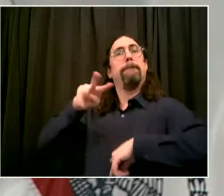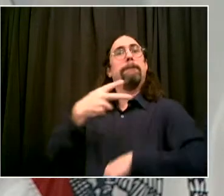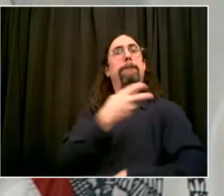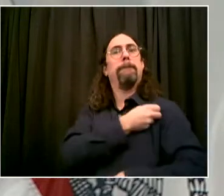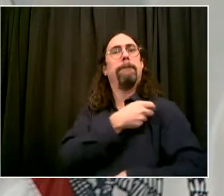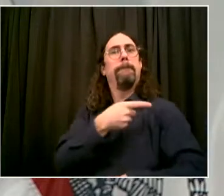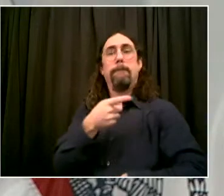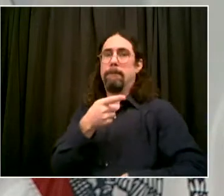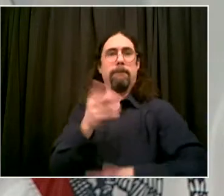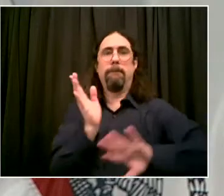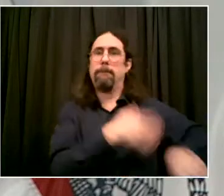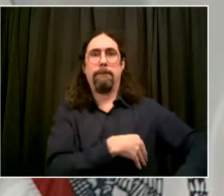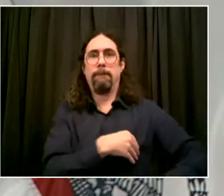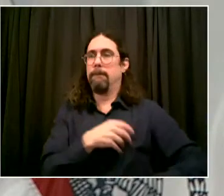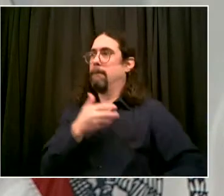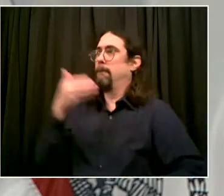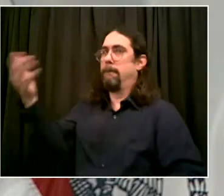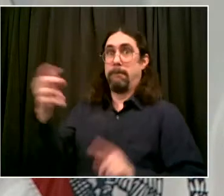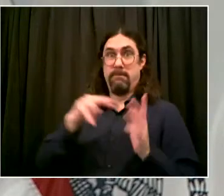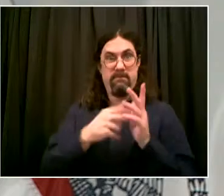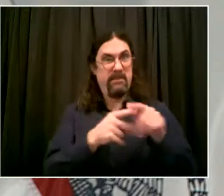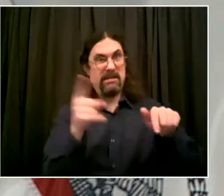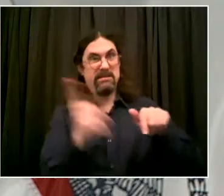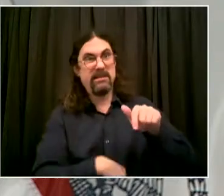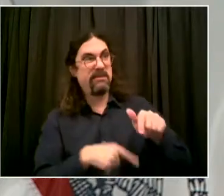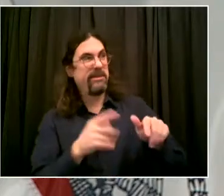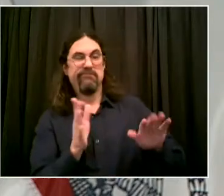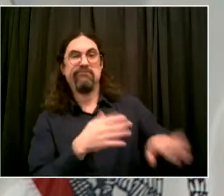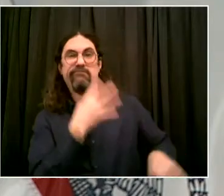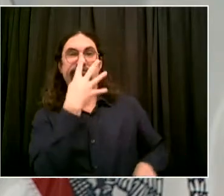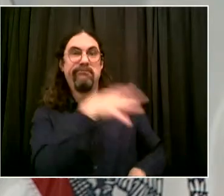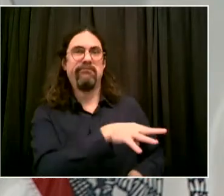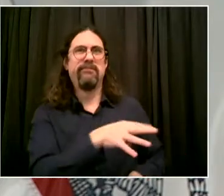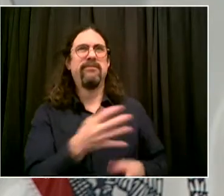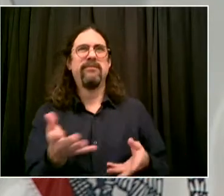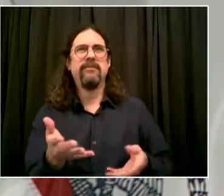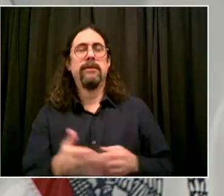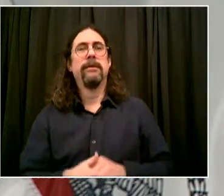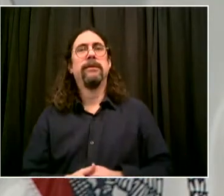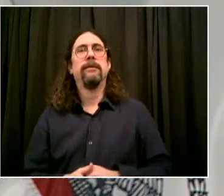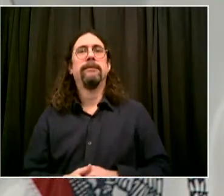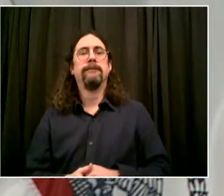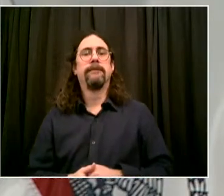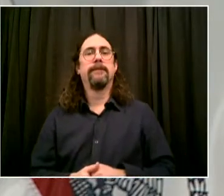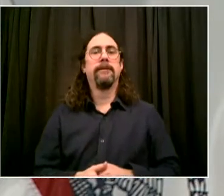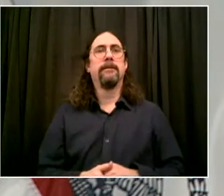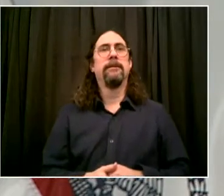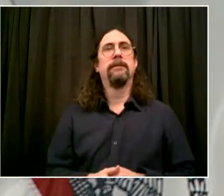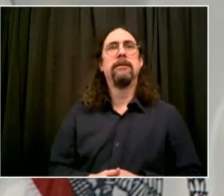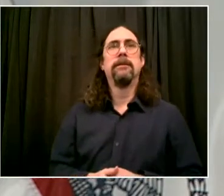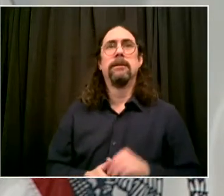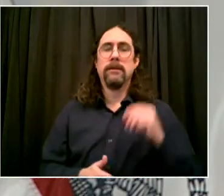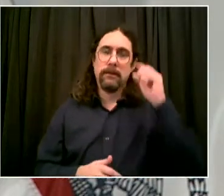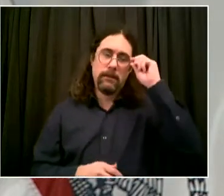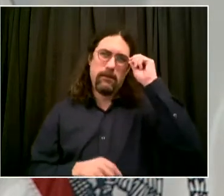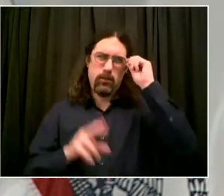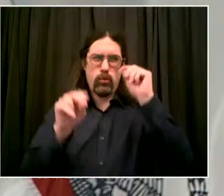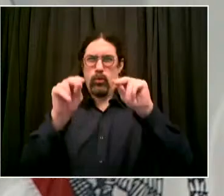GUARANTEE THE SECOND SEDO WILL HAPPEN? THAT'S A VERY IMPORTANT